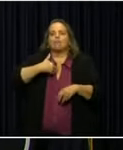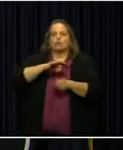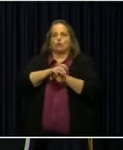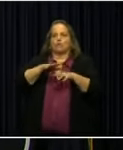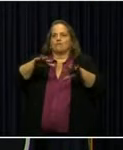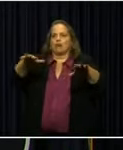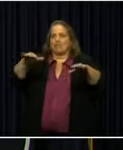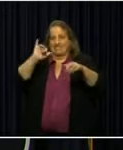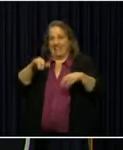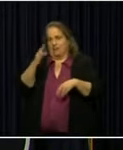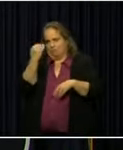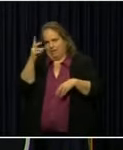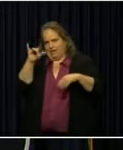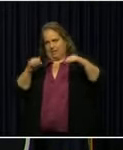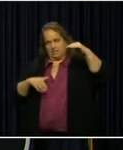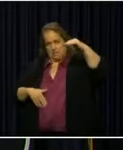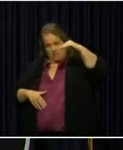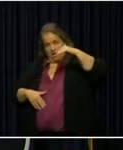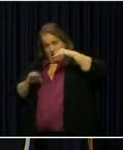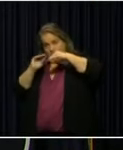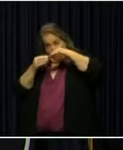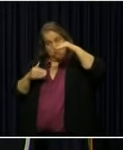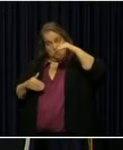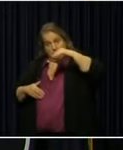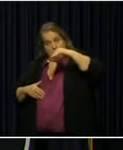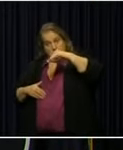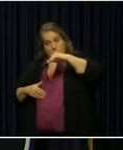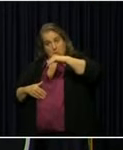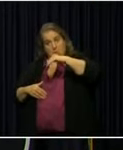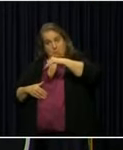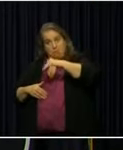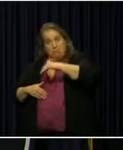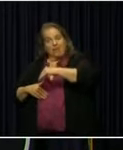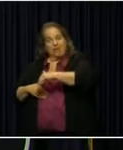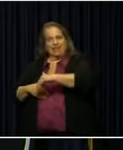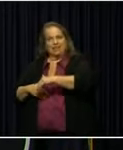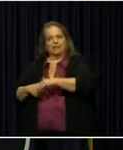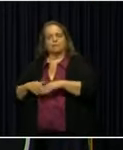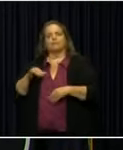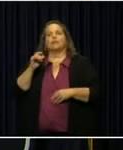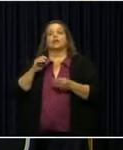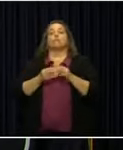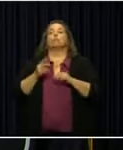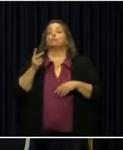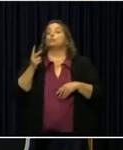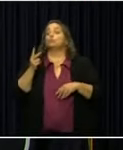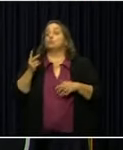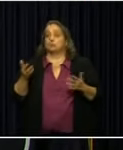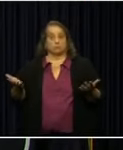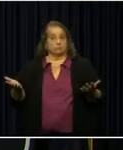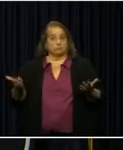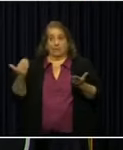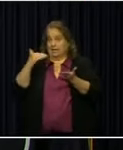I THINK NEW MEXICO HAS ONE THERE, AND A COUPLE OF OTHER STATES DO TOO. WHAT WE'VE GOT ARE SOME AMAZING ENTREPRENEURS AND UNIVERSITIES